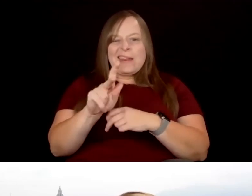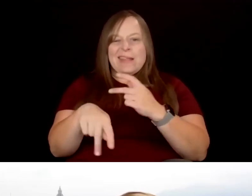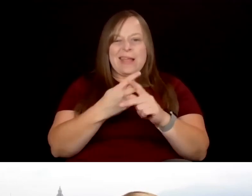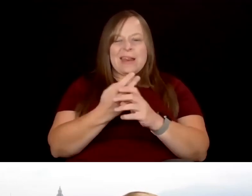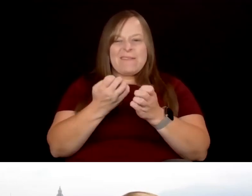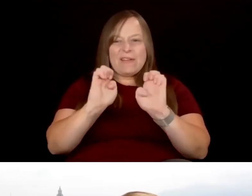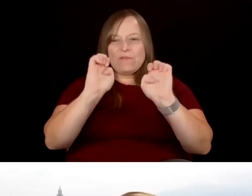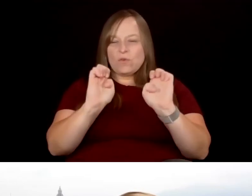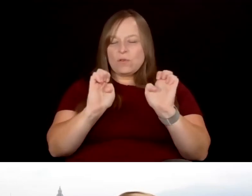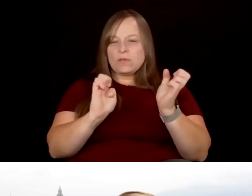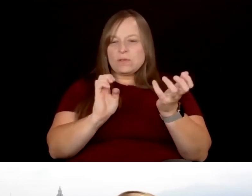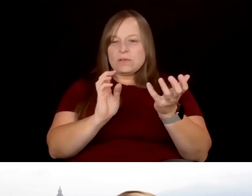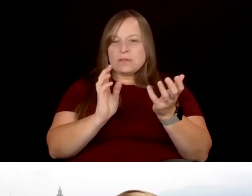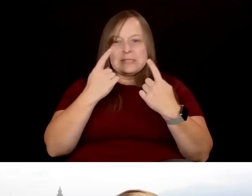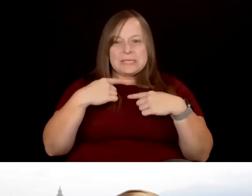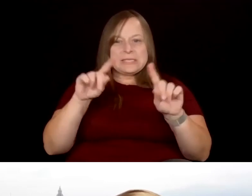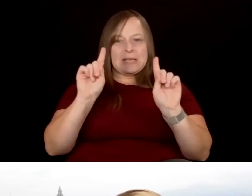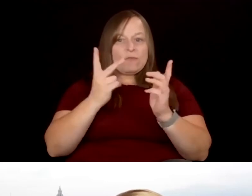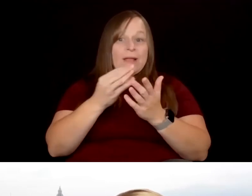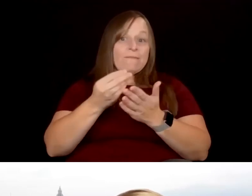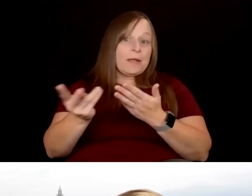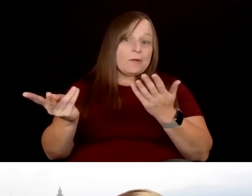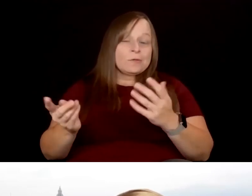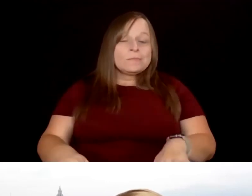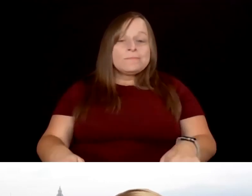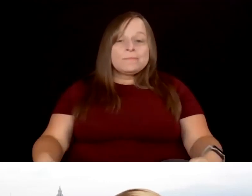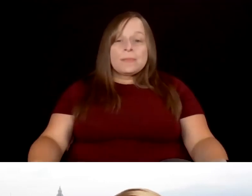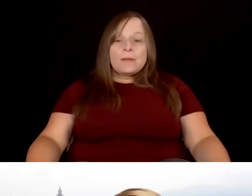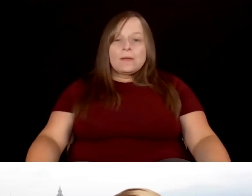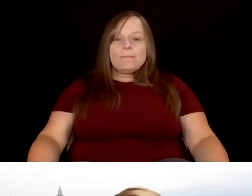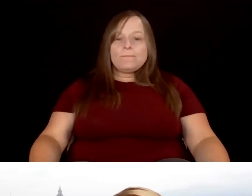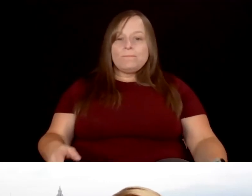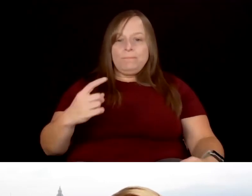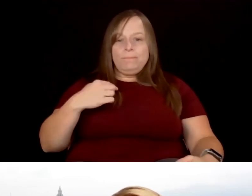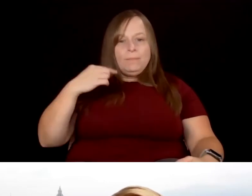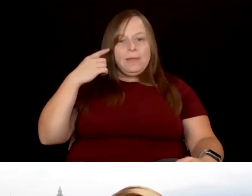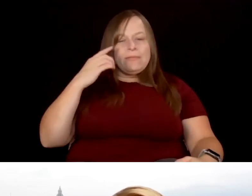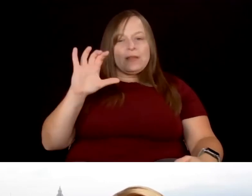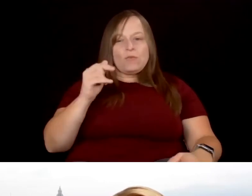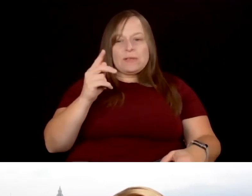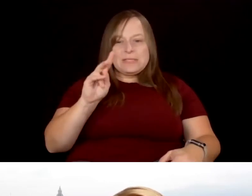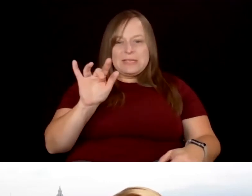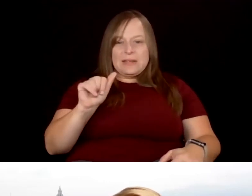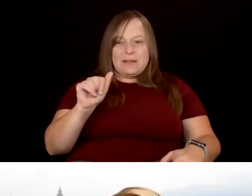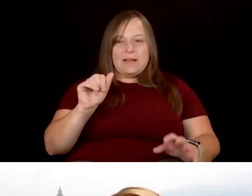and successes and failures. I would think, too, Christina, what I've recognized,